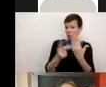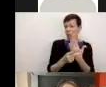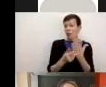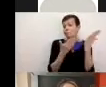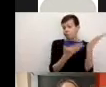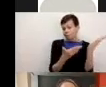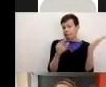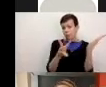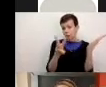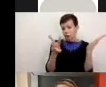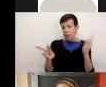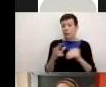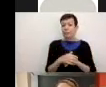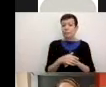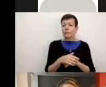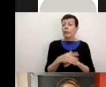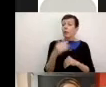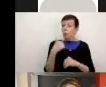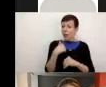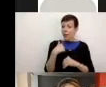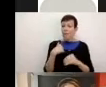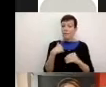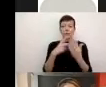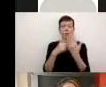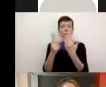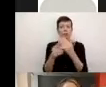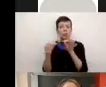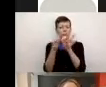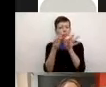We have published overviews for each program that we're offering this year including general